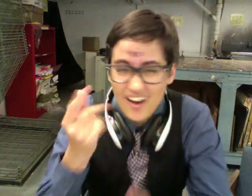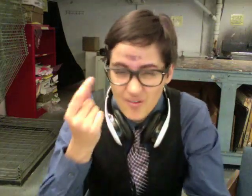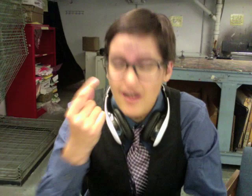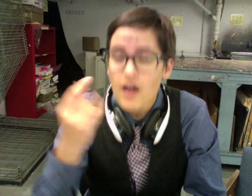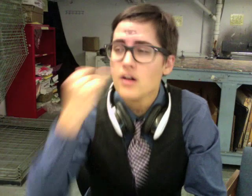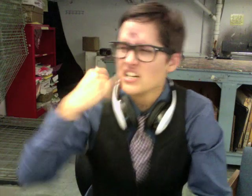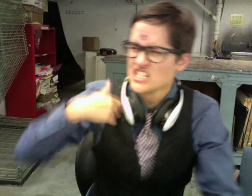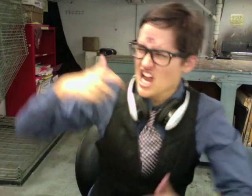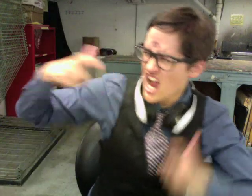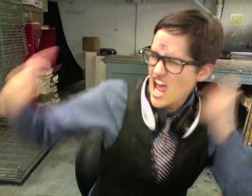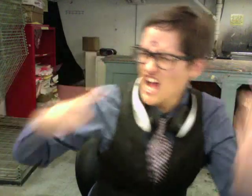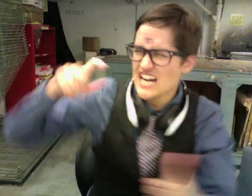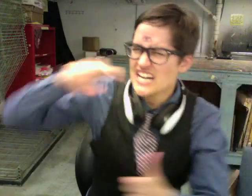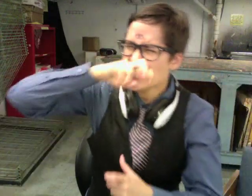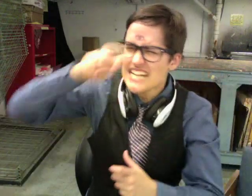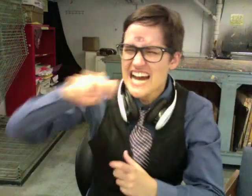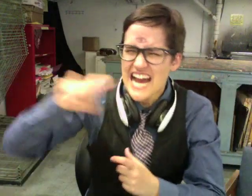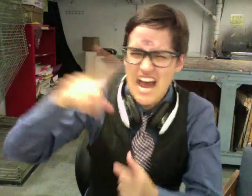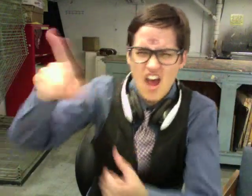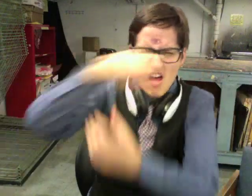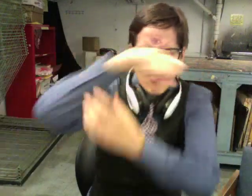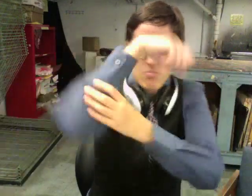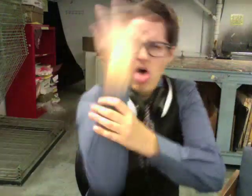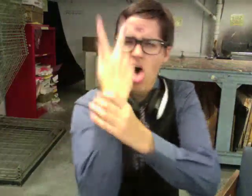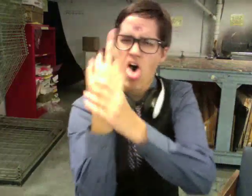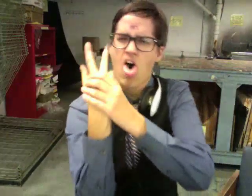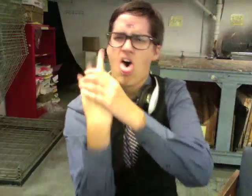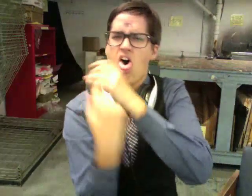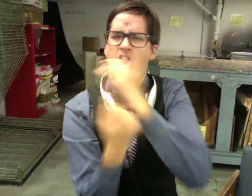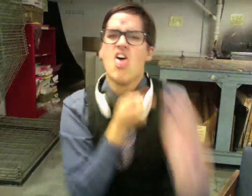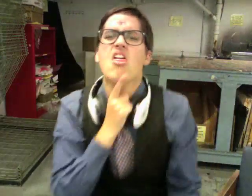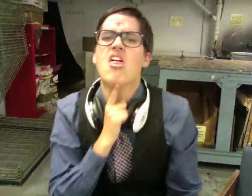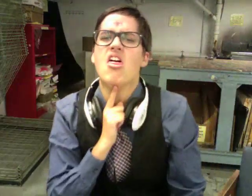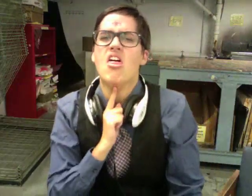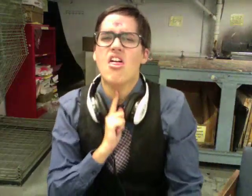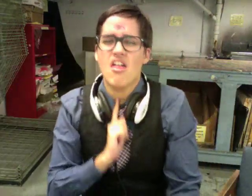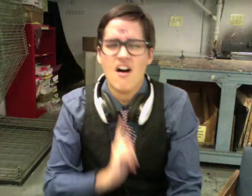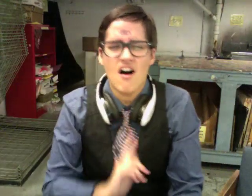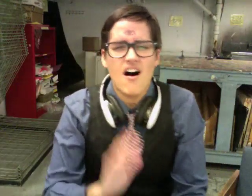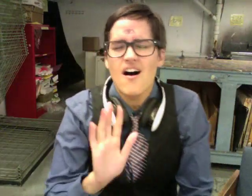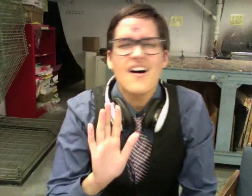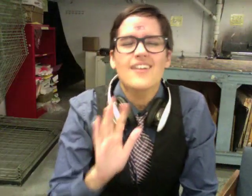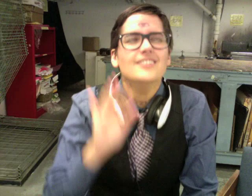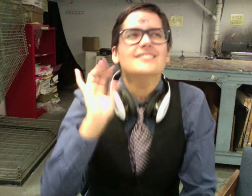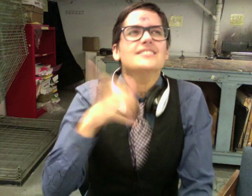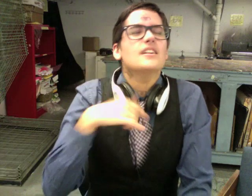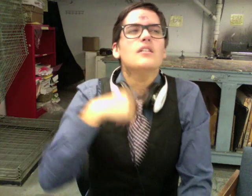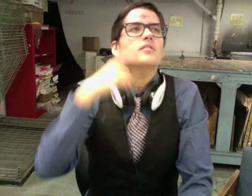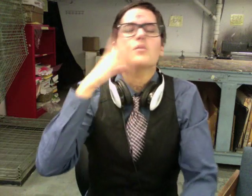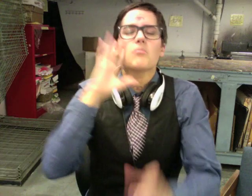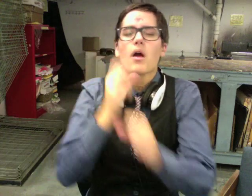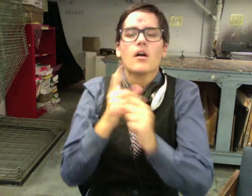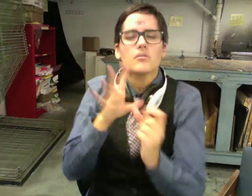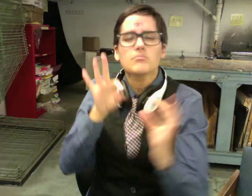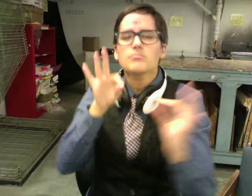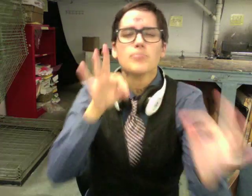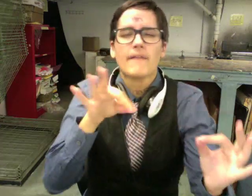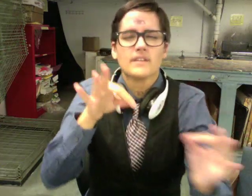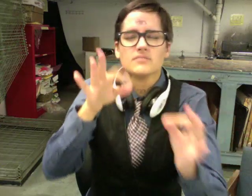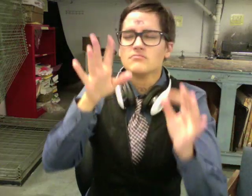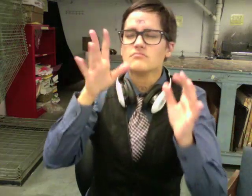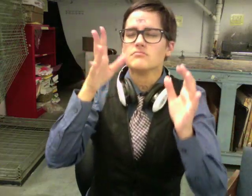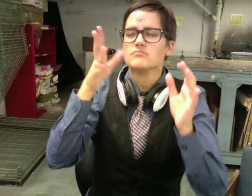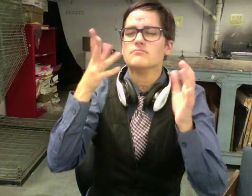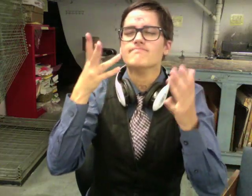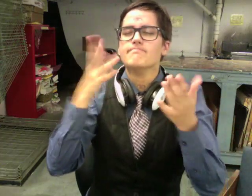by a giant snake. Going feet first and whole into a slimy maw would give your life perfect symmetry.